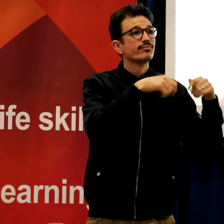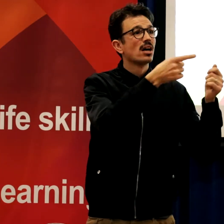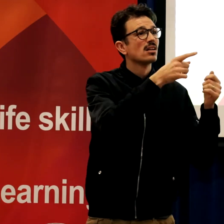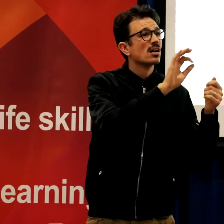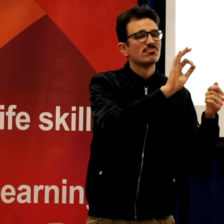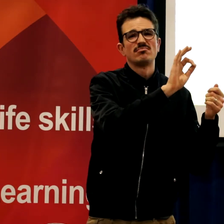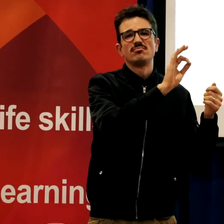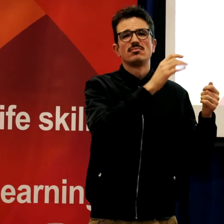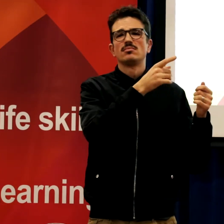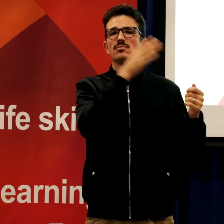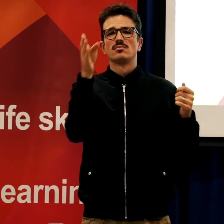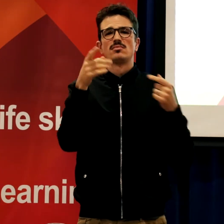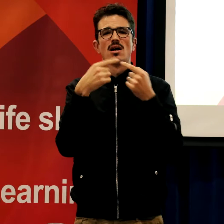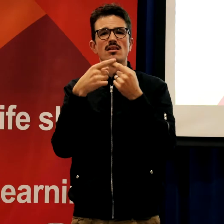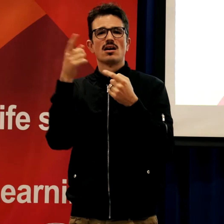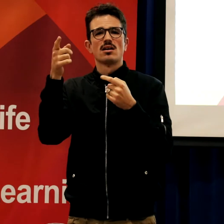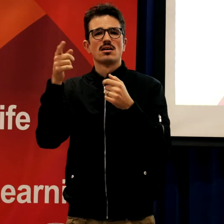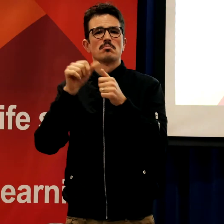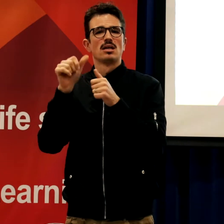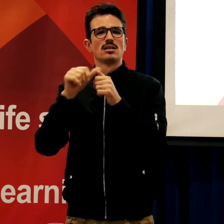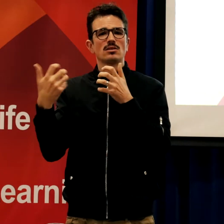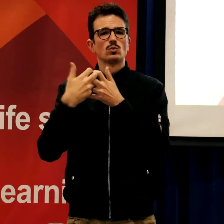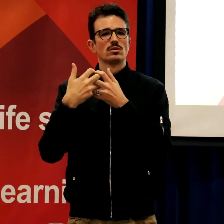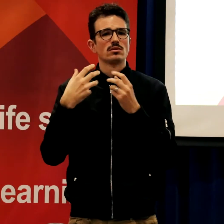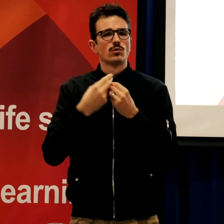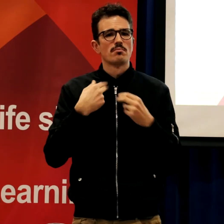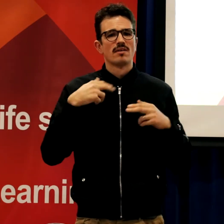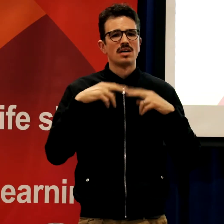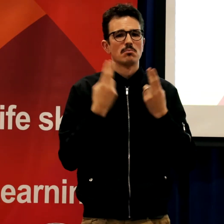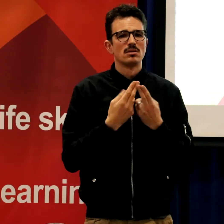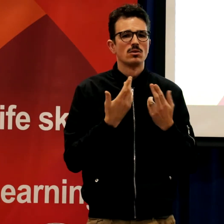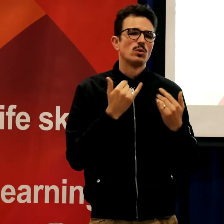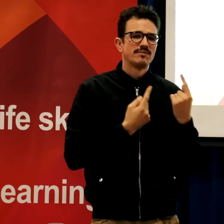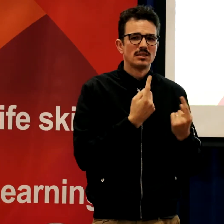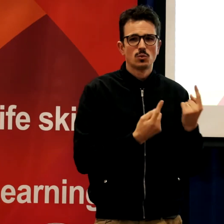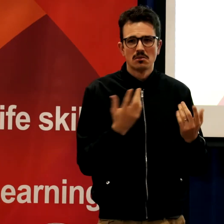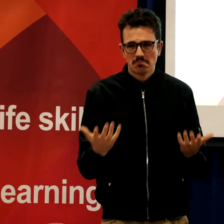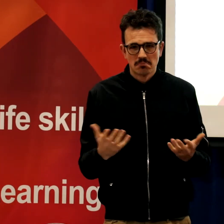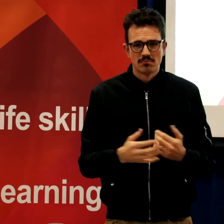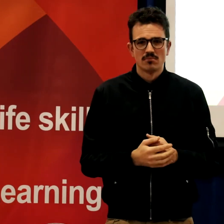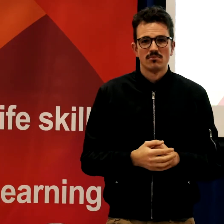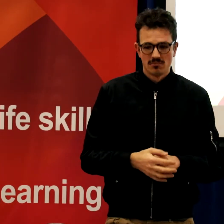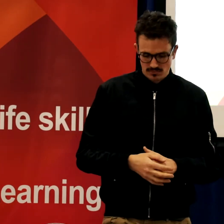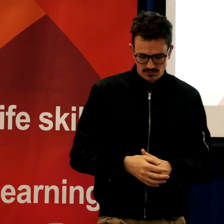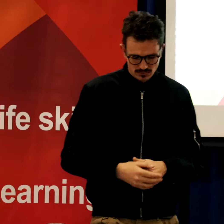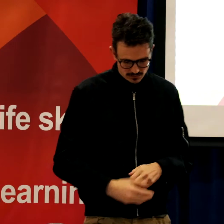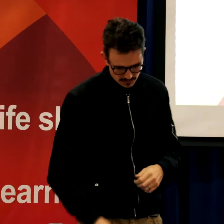So if that provider doesn’t quite cover our needs, we go to someone who suits us better as a family of five Deaf members.